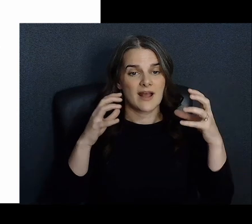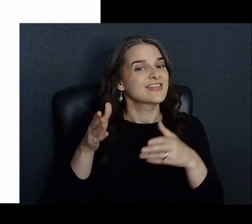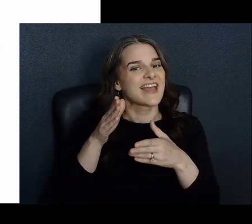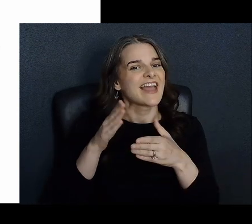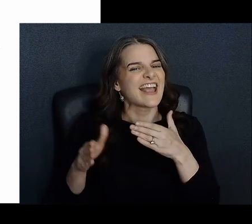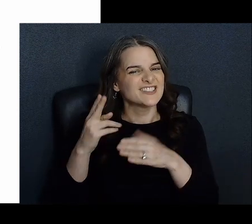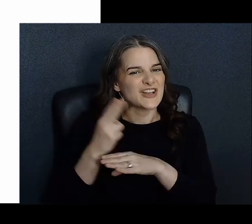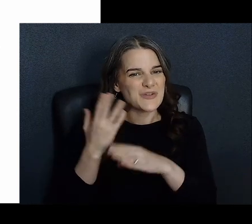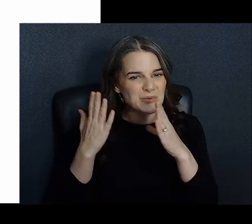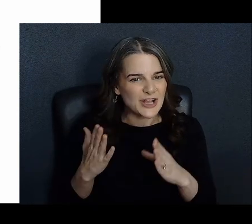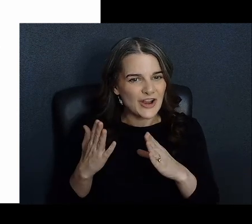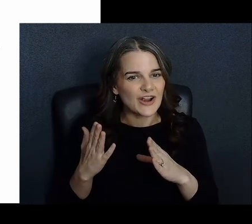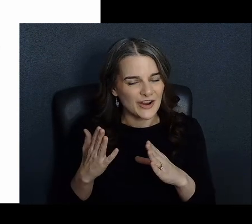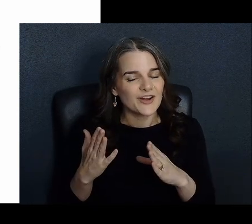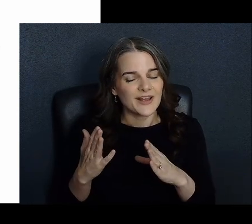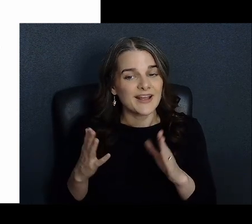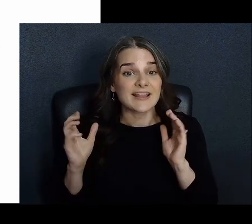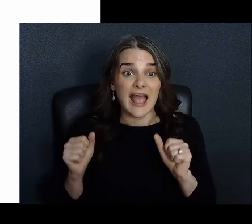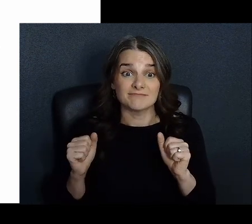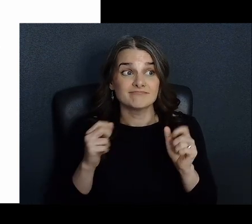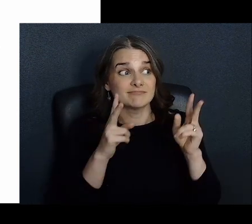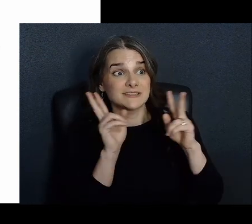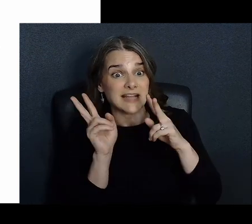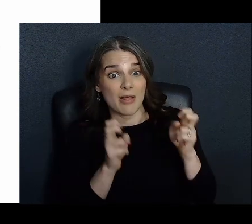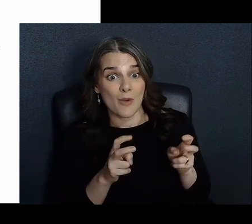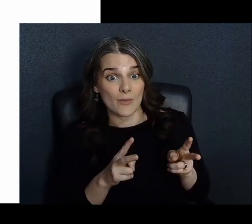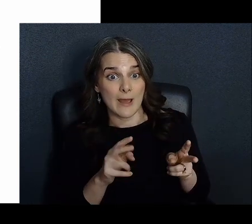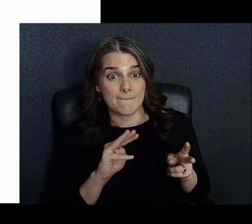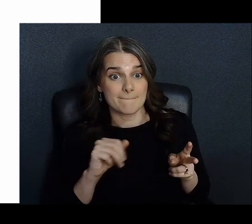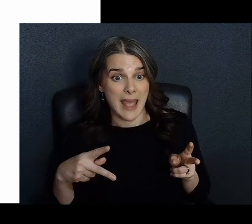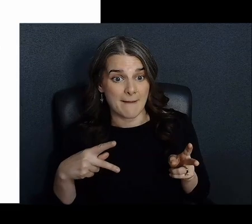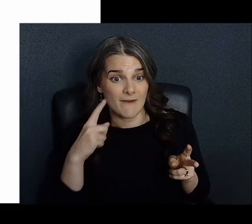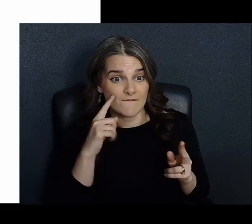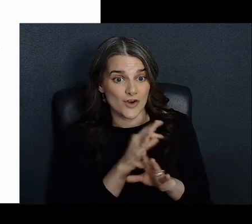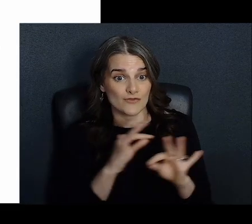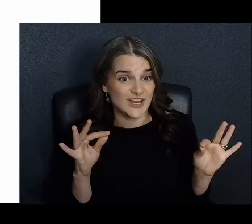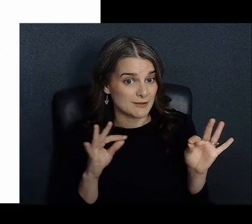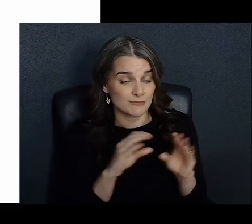and if that venue or location has a Good Maps cloud